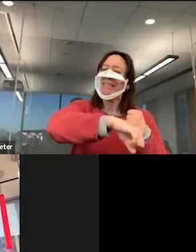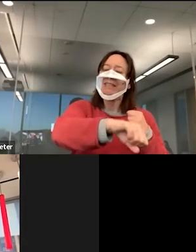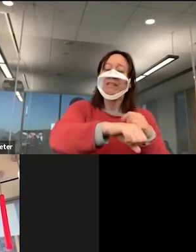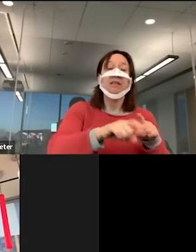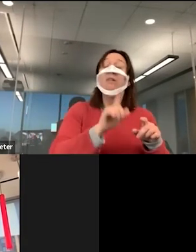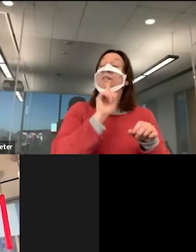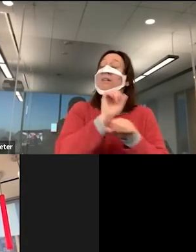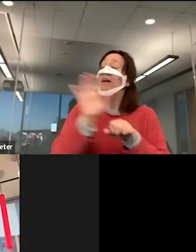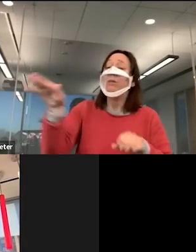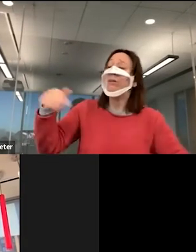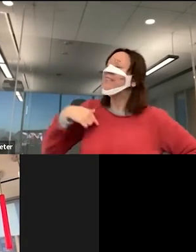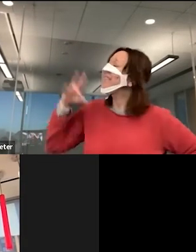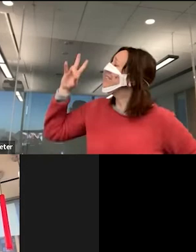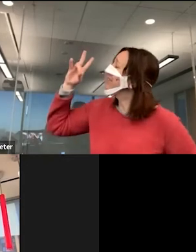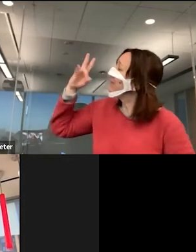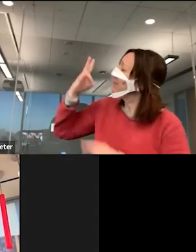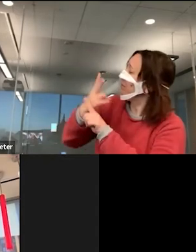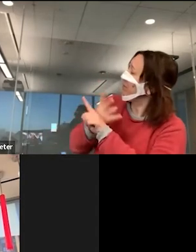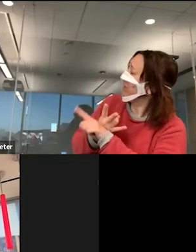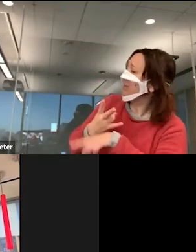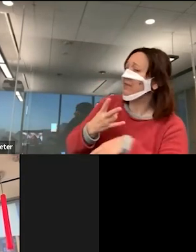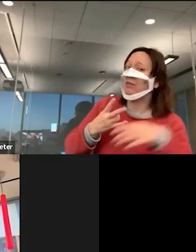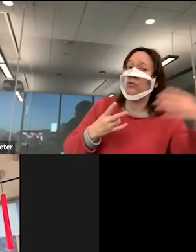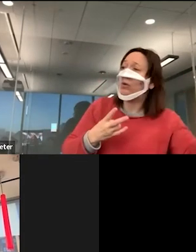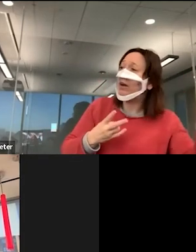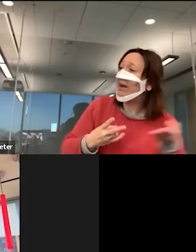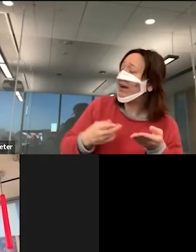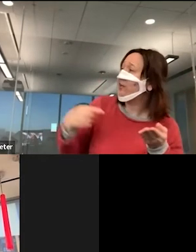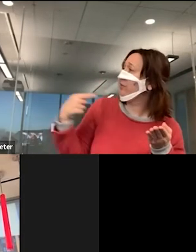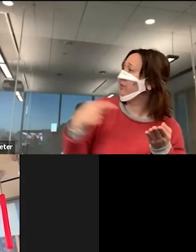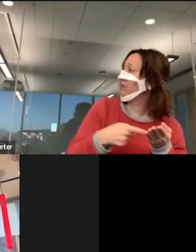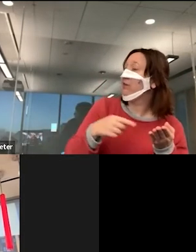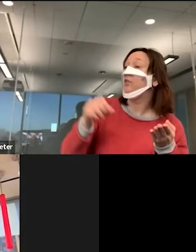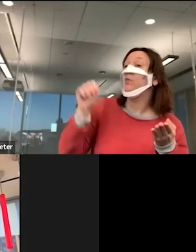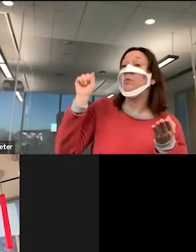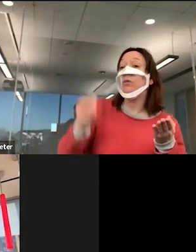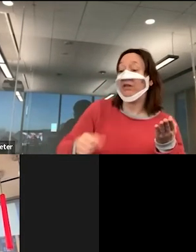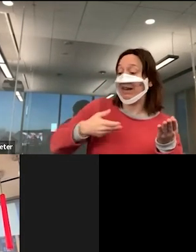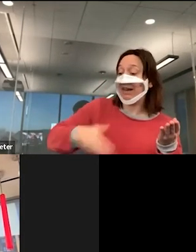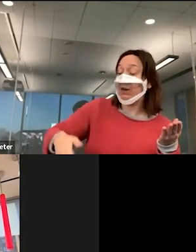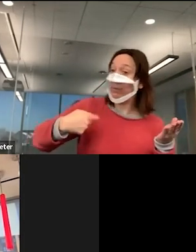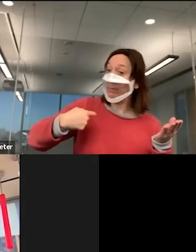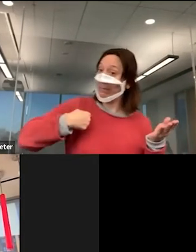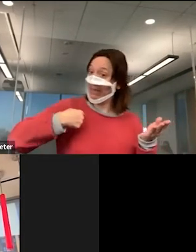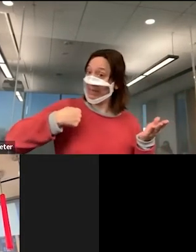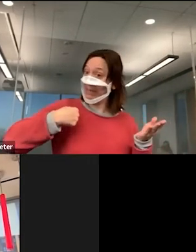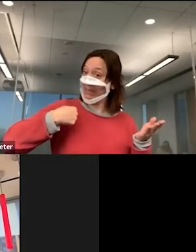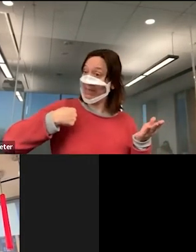to hire people to get people on board when you could hire someone like me within i mean i could